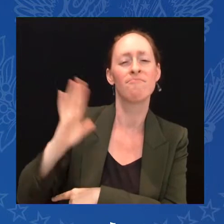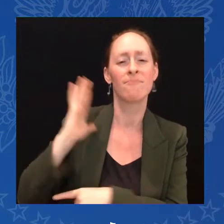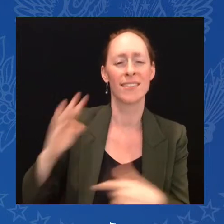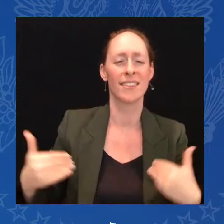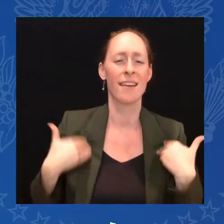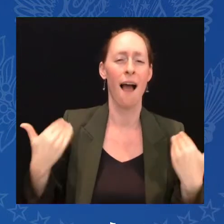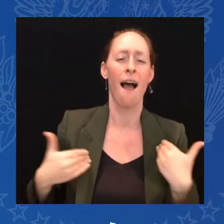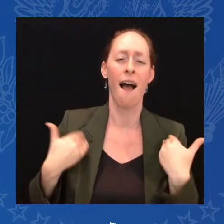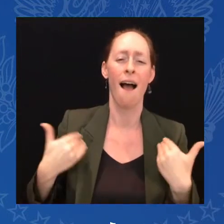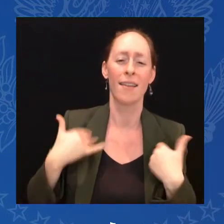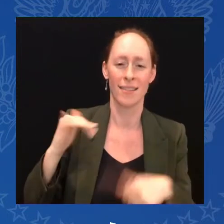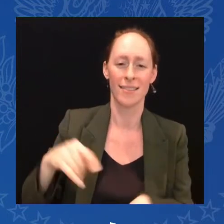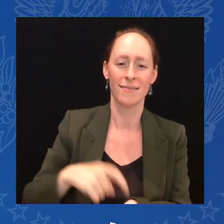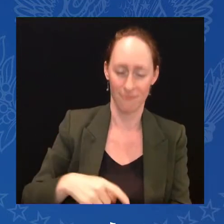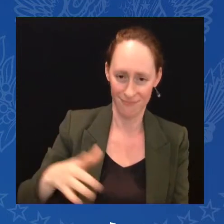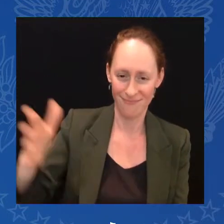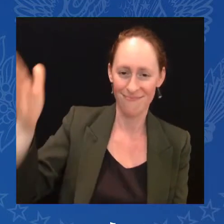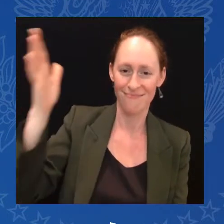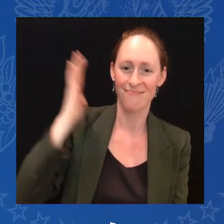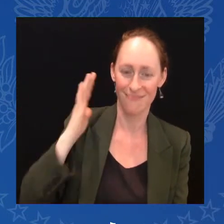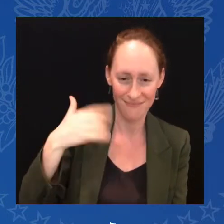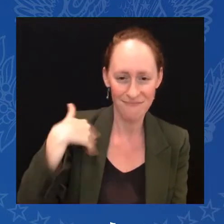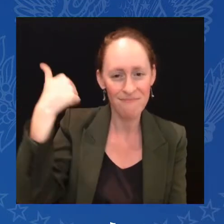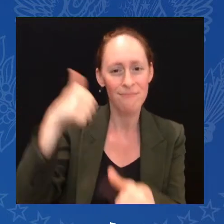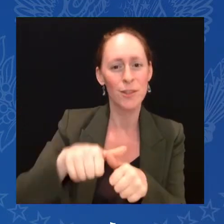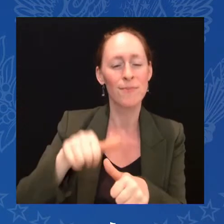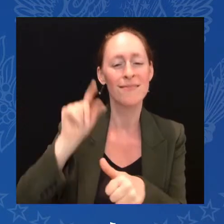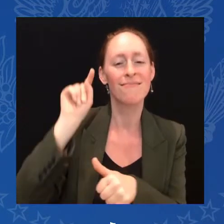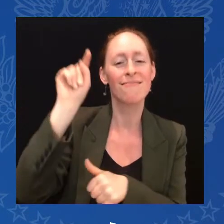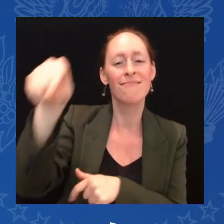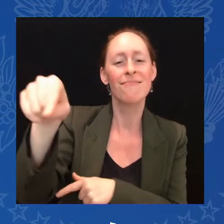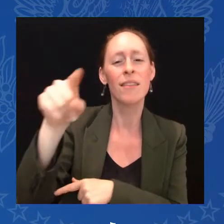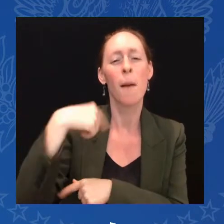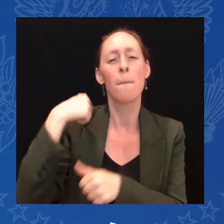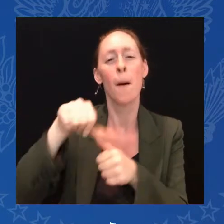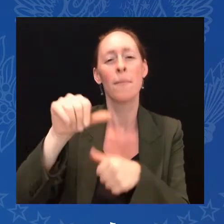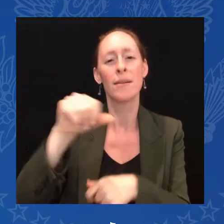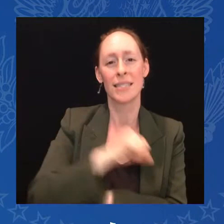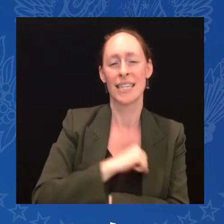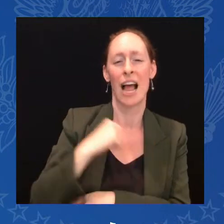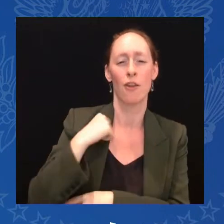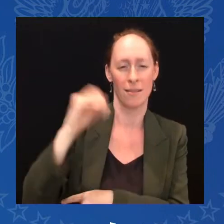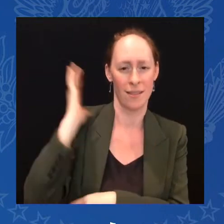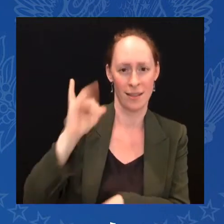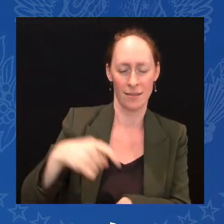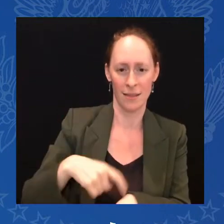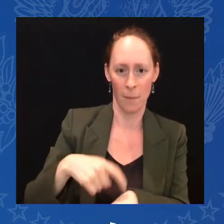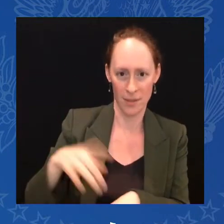And they're standing way down there, and they're both looking at the monument and the White House is in the background.